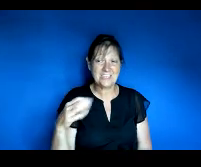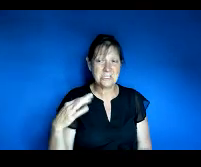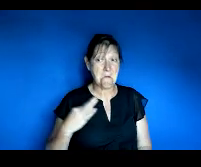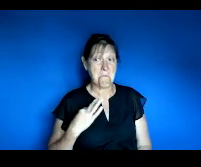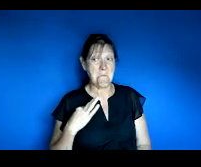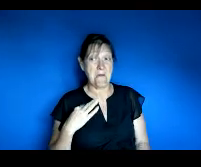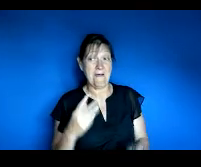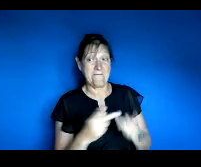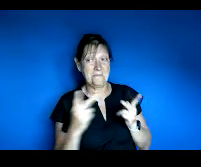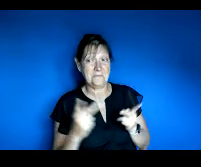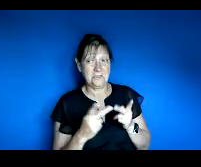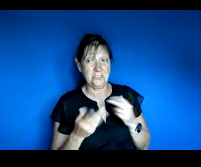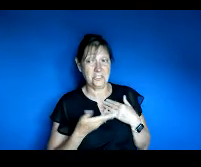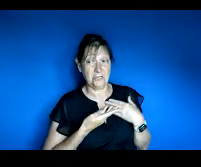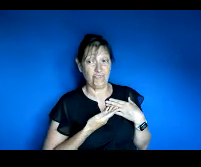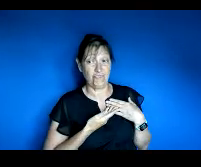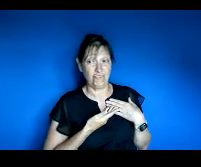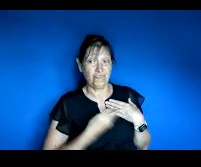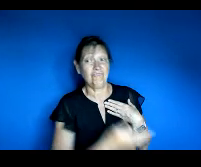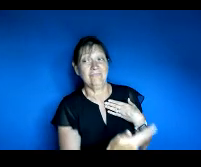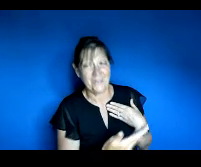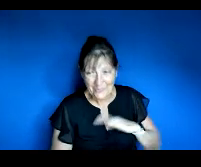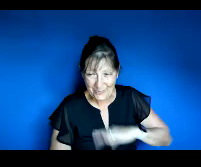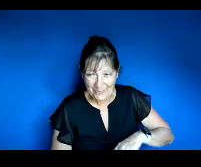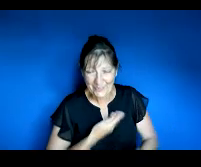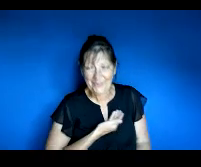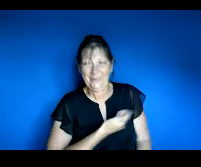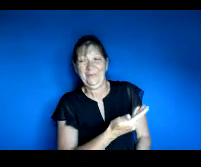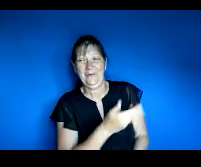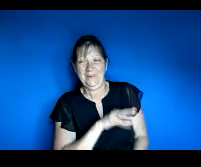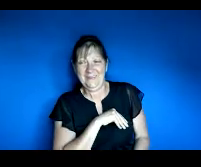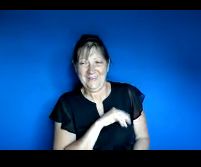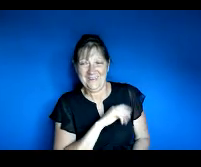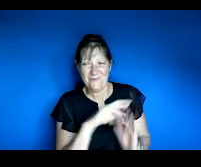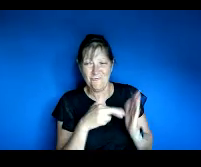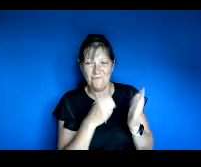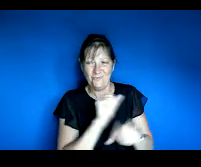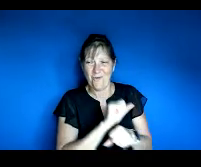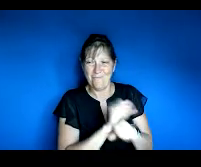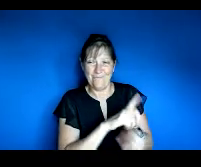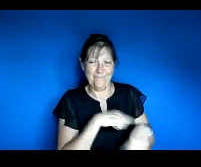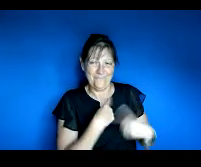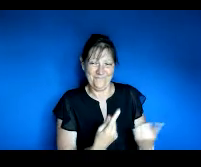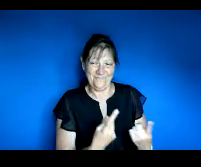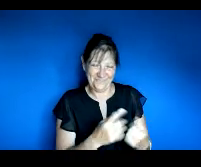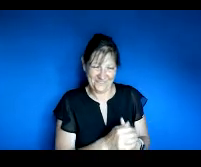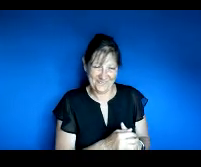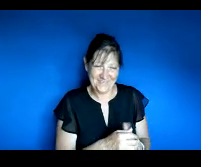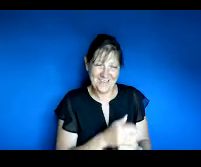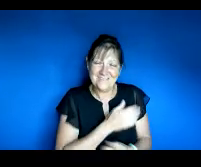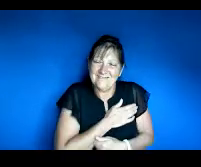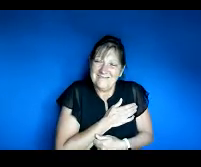and was thankfully accepted into the role. And I've been doing it ever since, and absolutely love doing this.